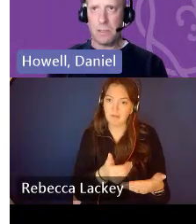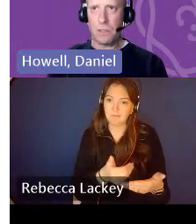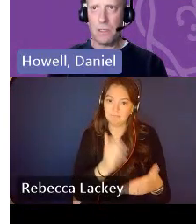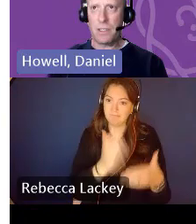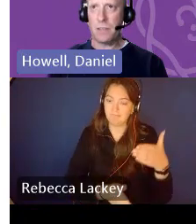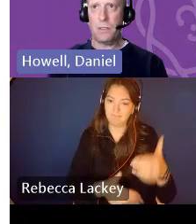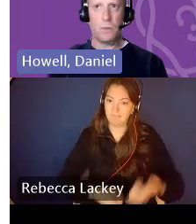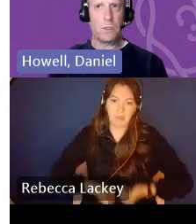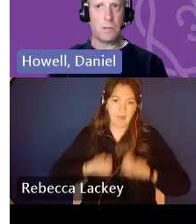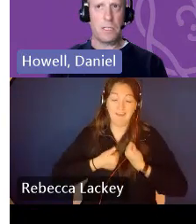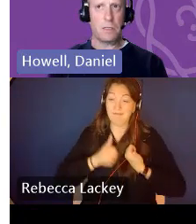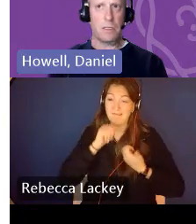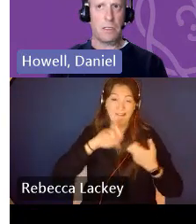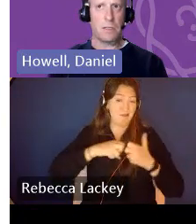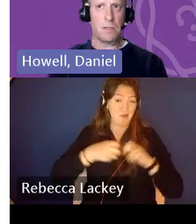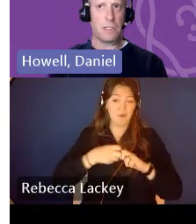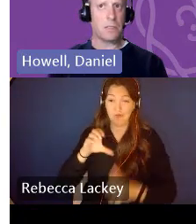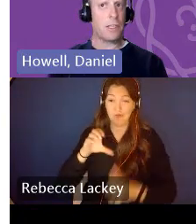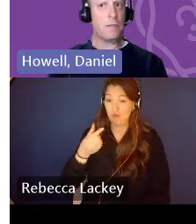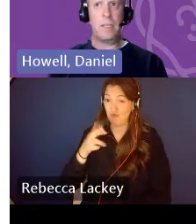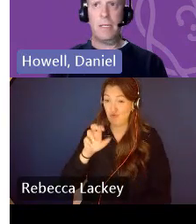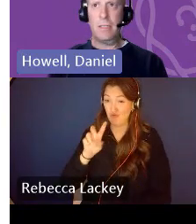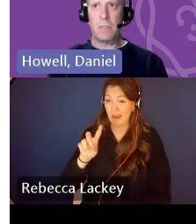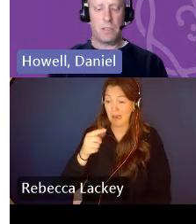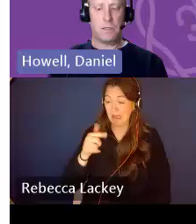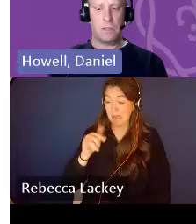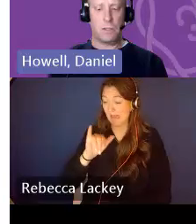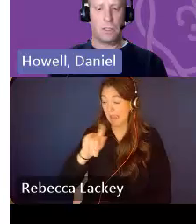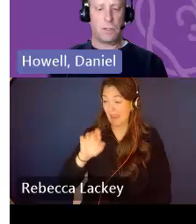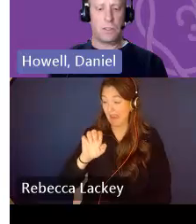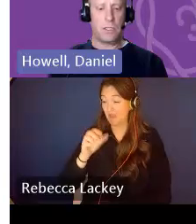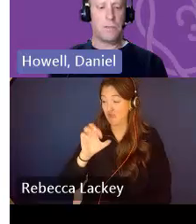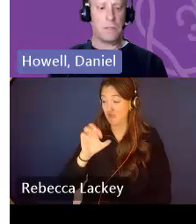necessarily think it's an issue with Grand Glaze Creek itself. mainly just the structure itself